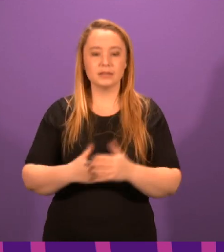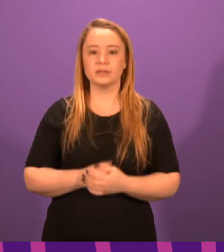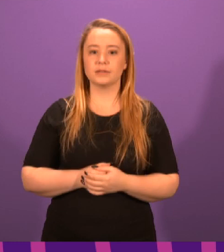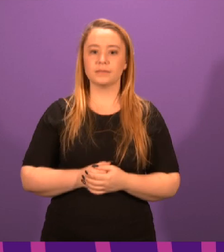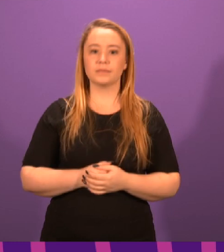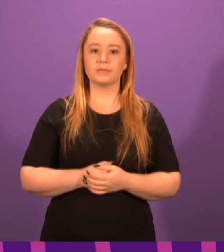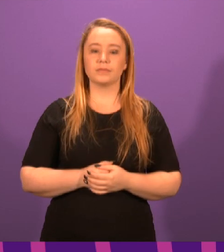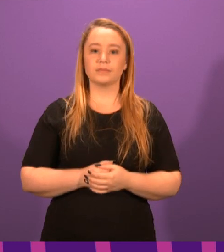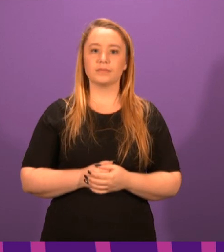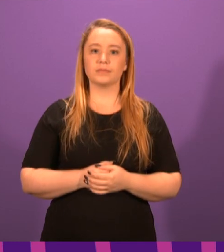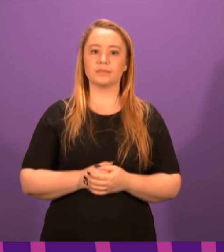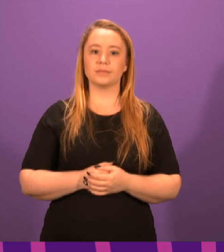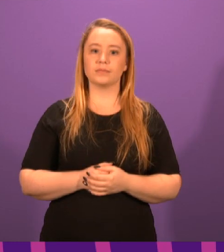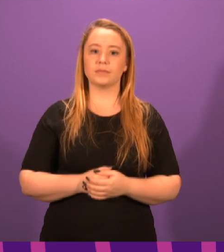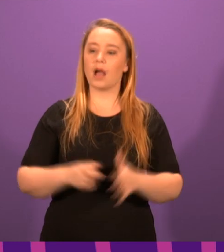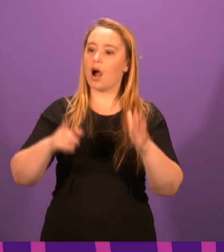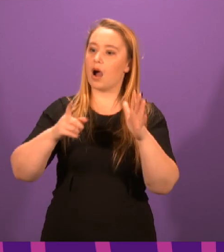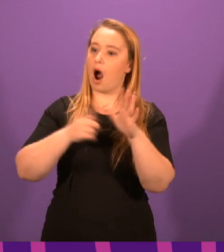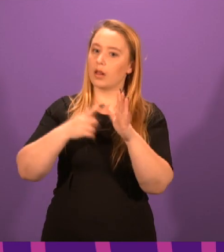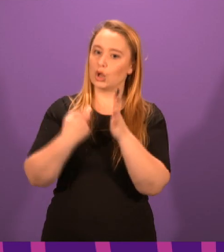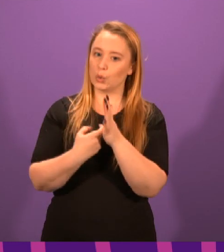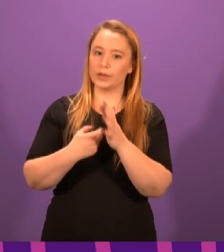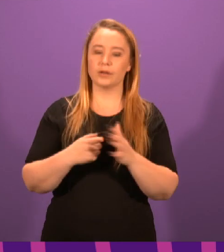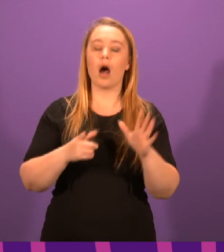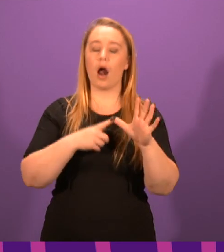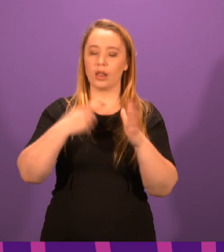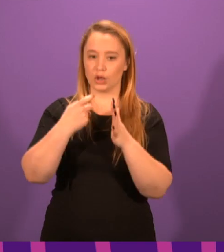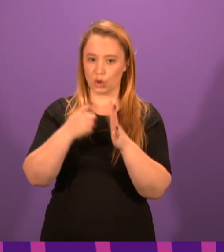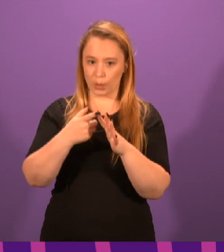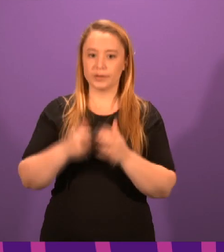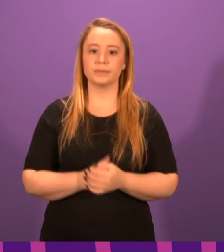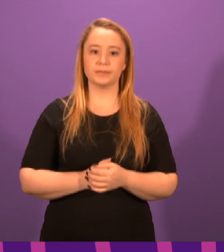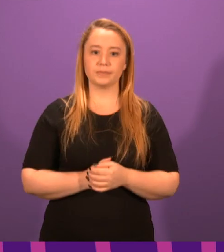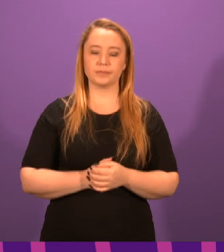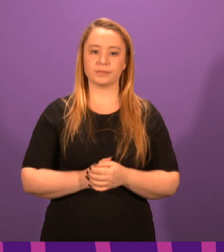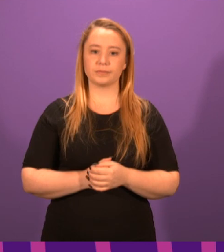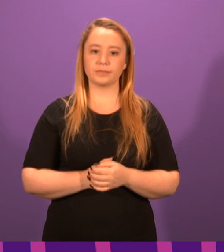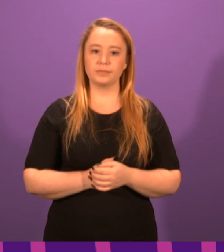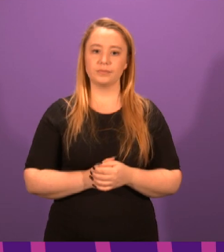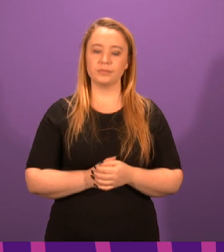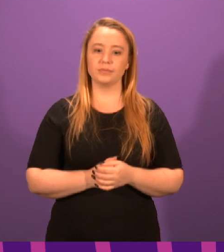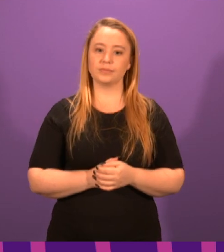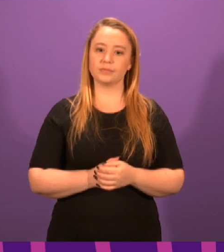Annabelle Ewing (Cowdenbeath) (SNP): The cabinet secretary has already referenced Fife